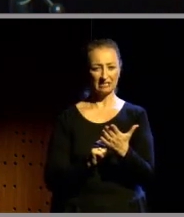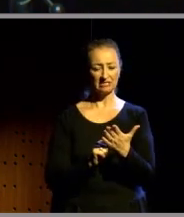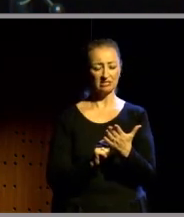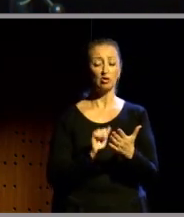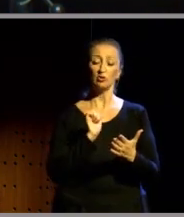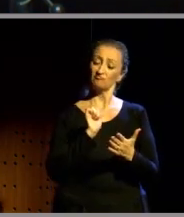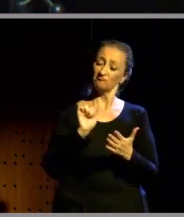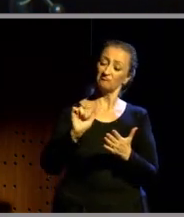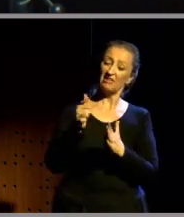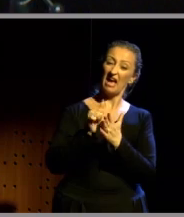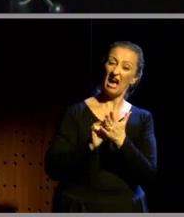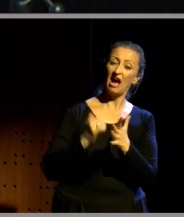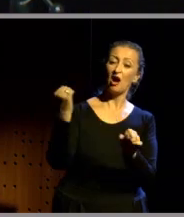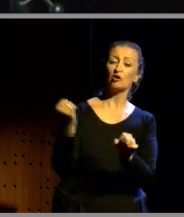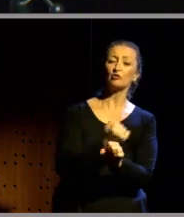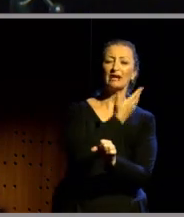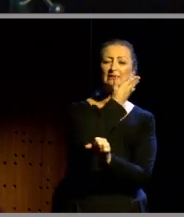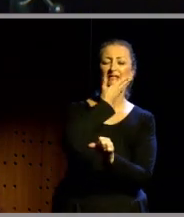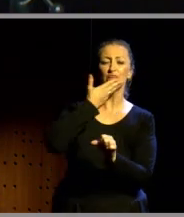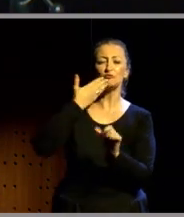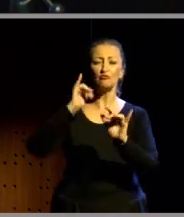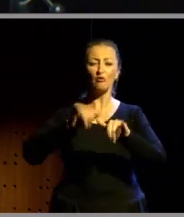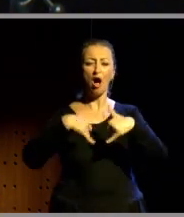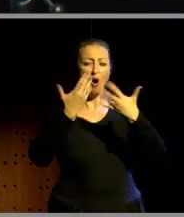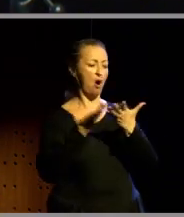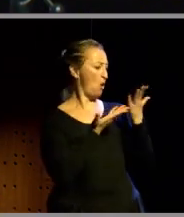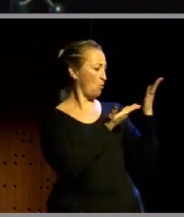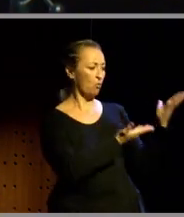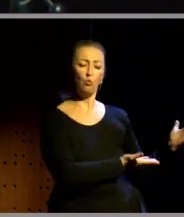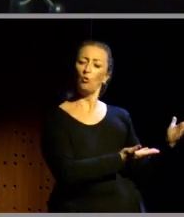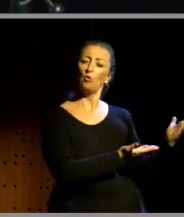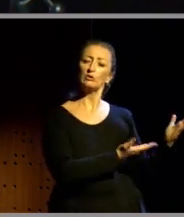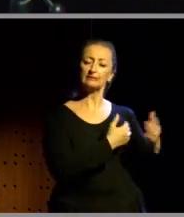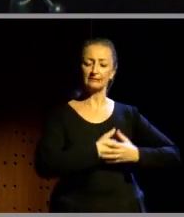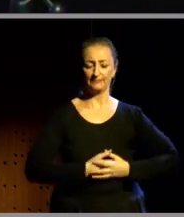created the Beautiful Awards tonight for our prestigious awards ceremony.